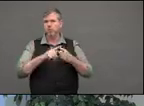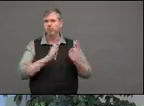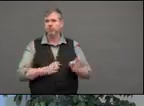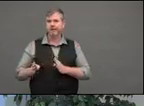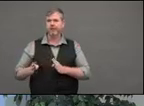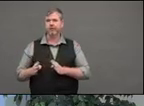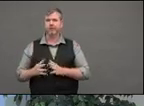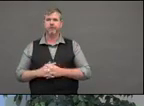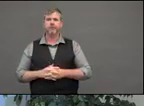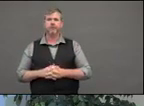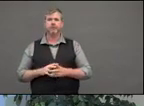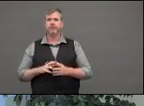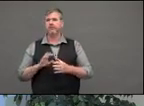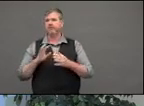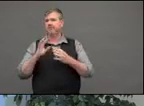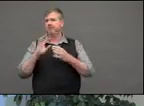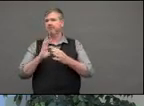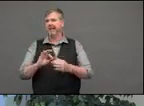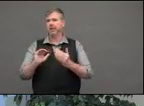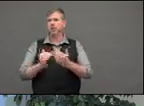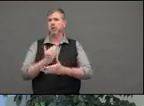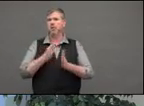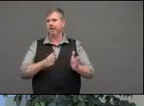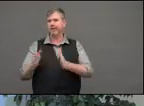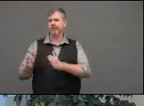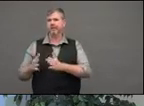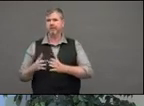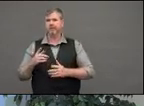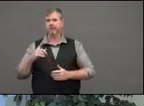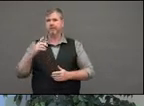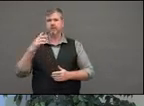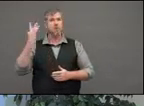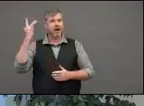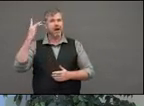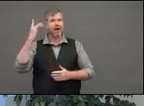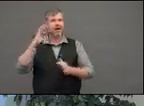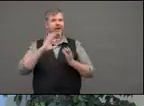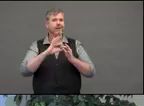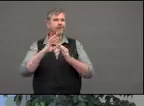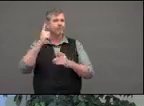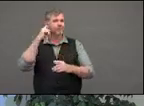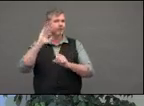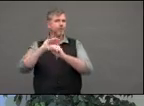during COVID? DM: Um so it was very unexpected when our school